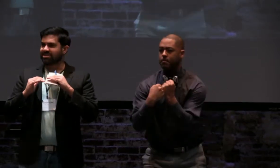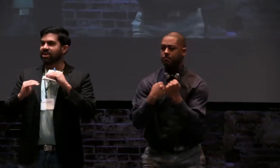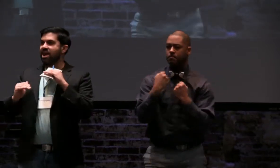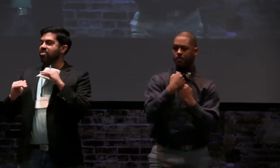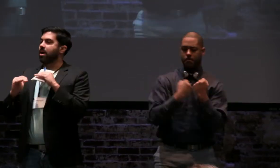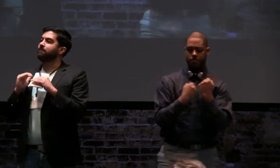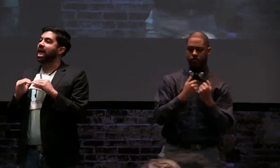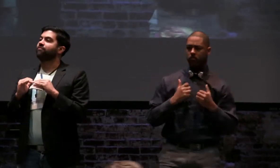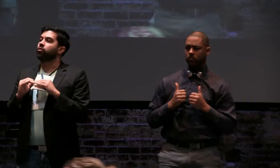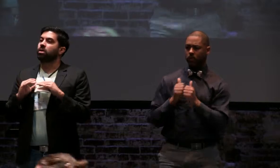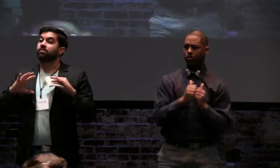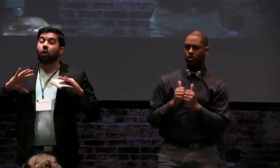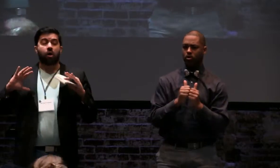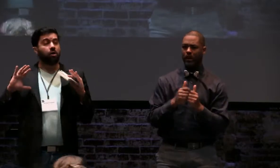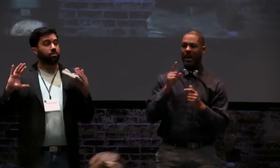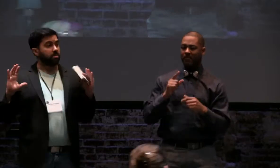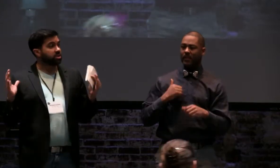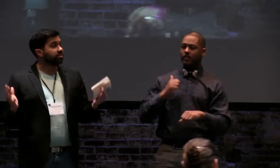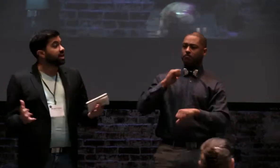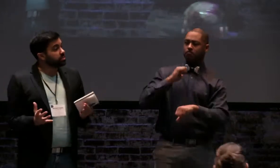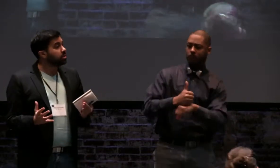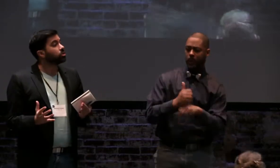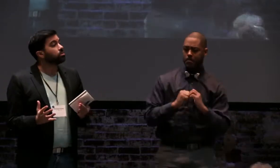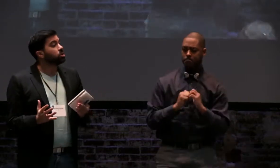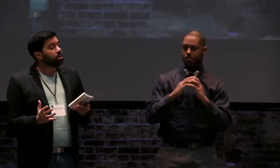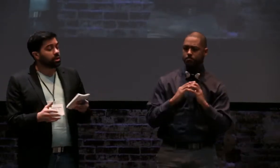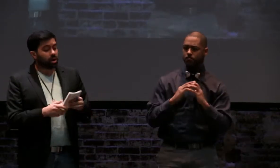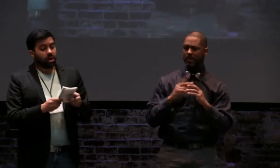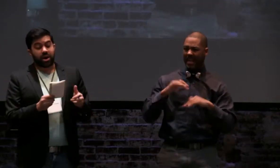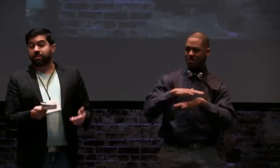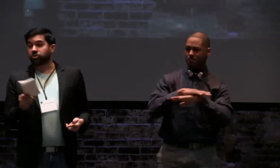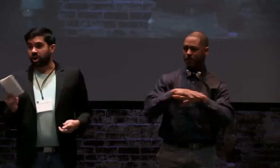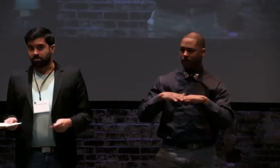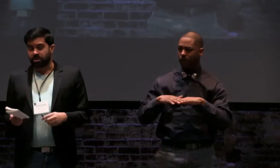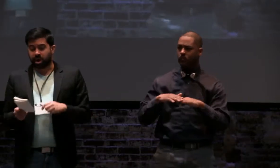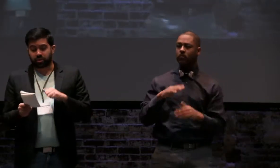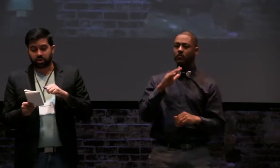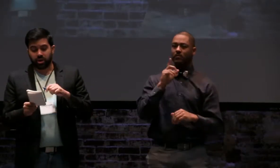we will be able to find sponsors,